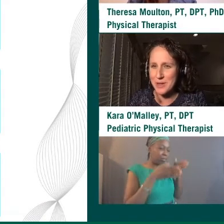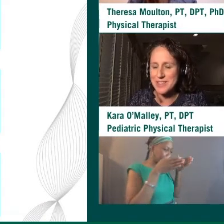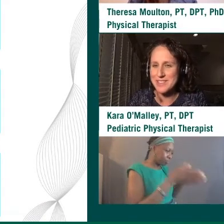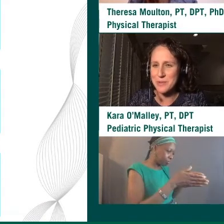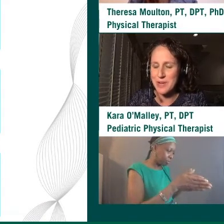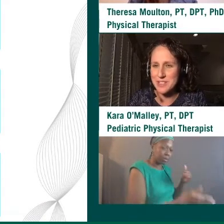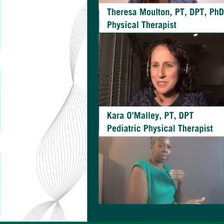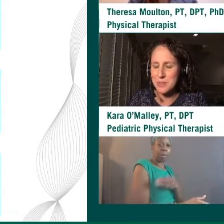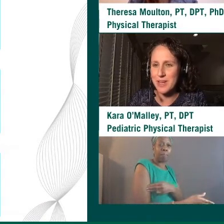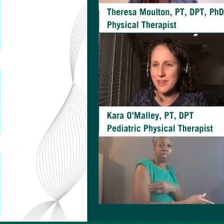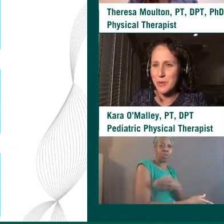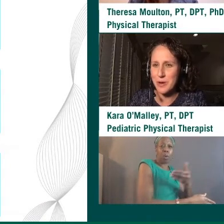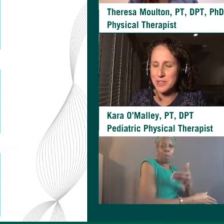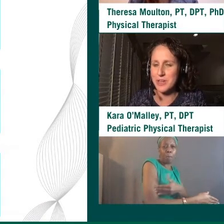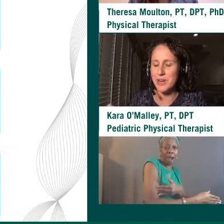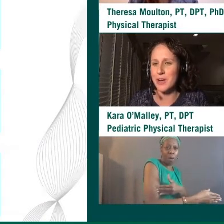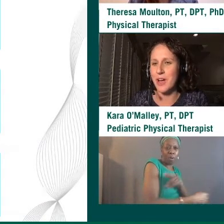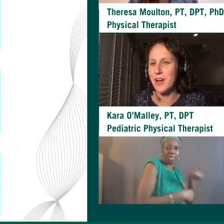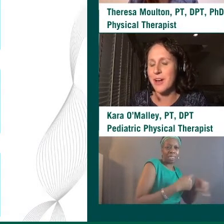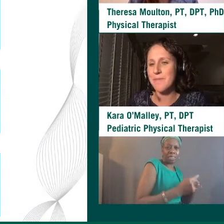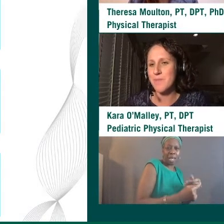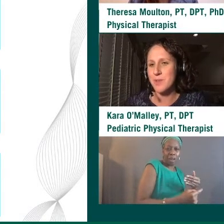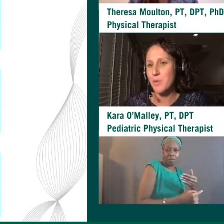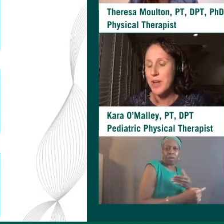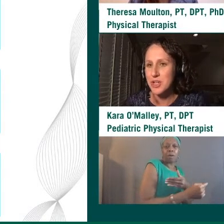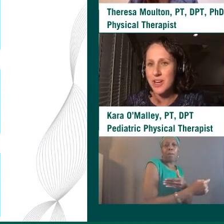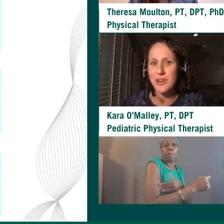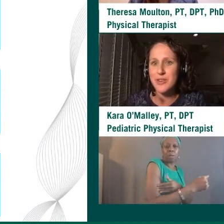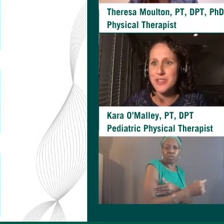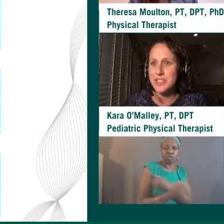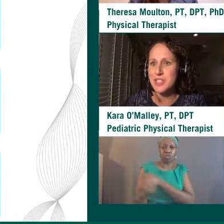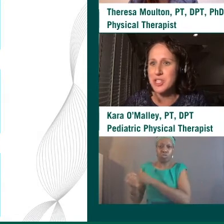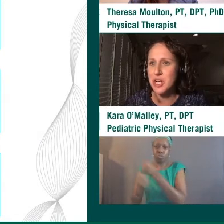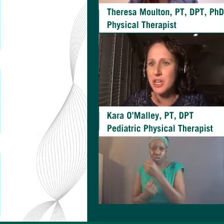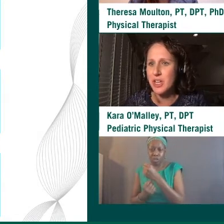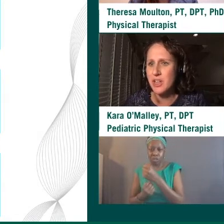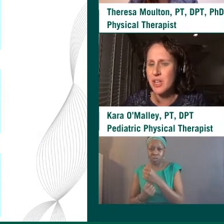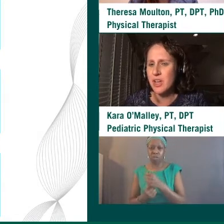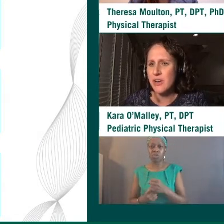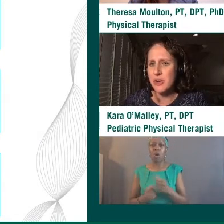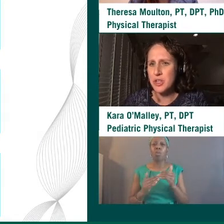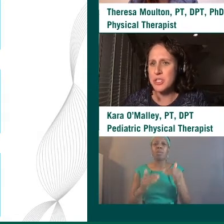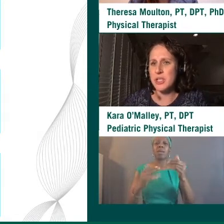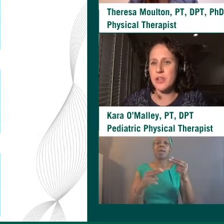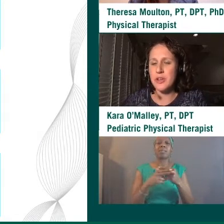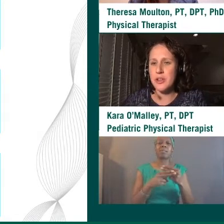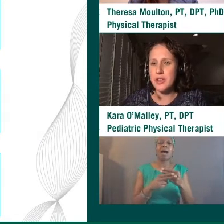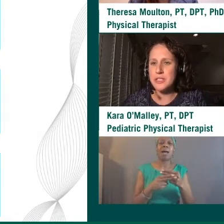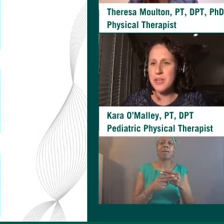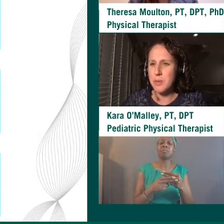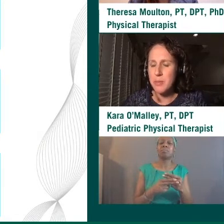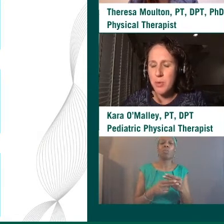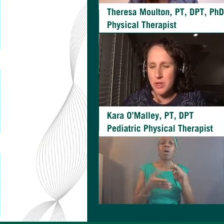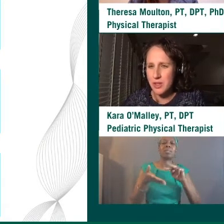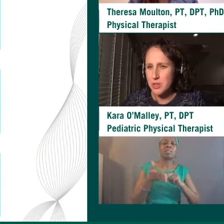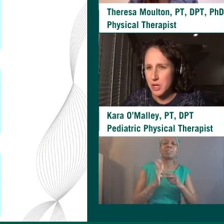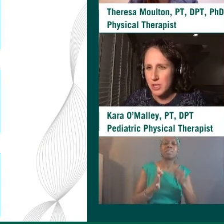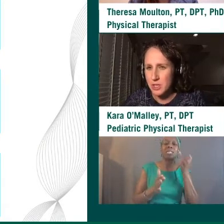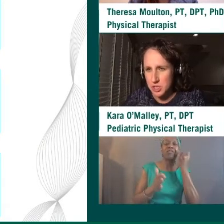What does this mean, if you wanna start weight training or resistance training. First, it's going to be important that you talk